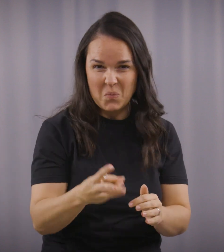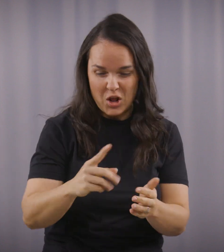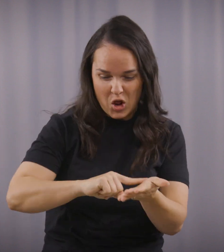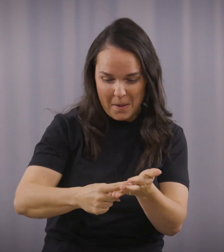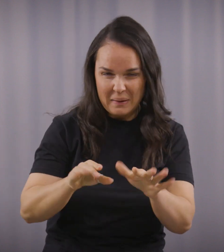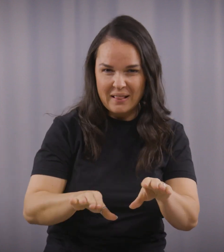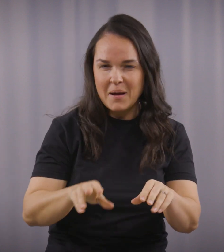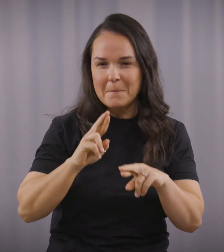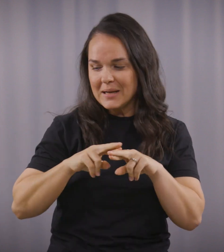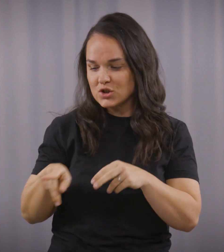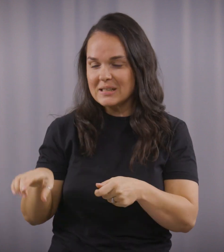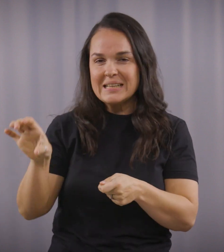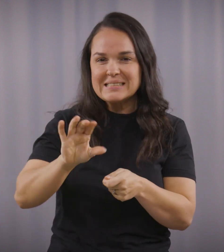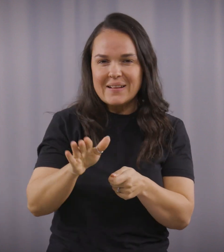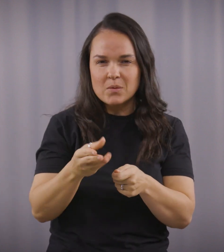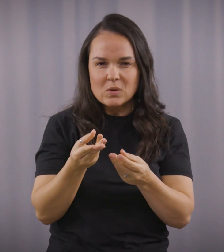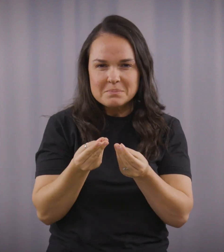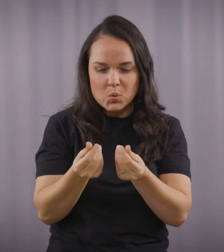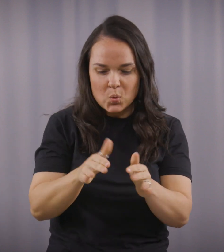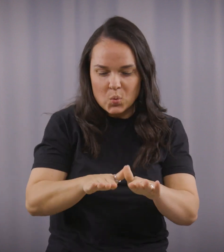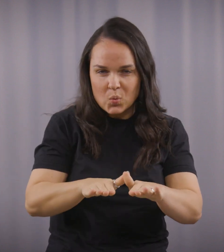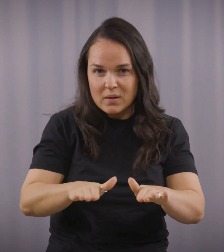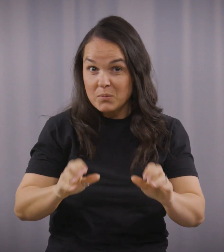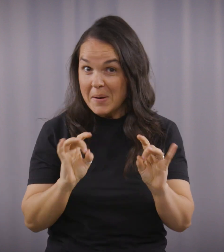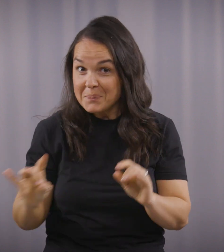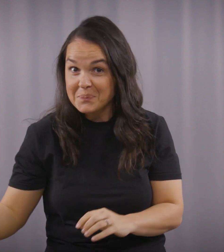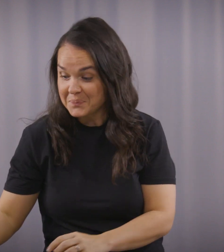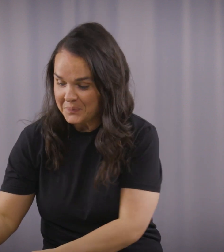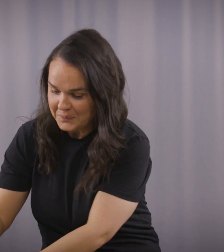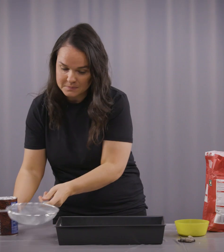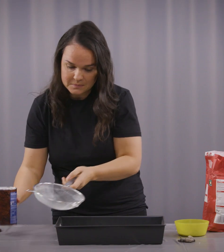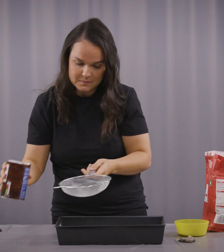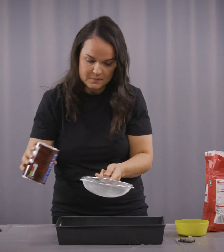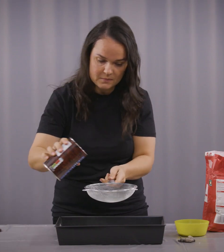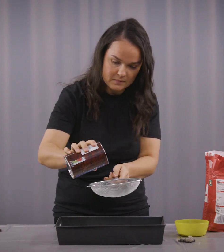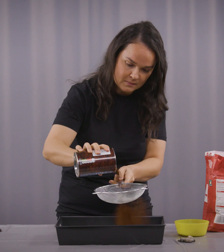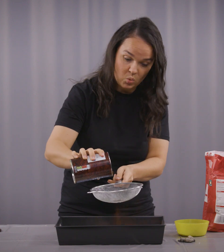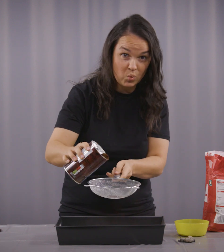We don't want any lumps in the flower, so the sieve will help keep our Moon surface smooth.